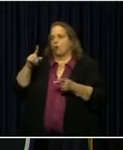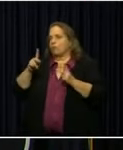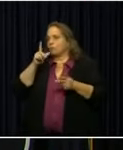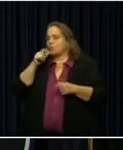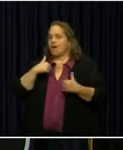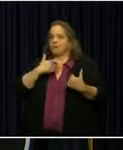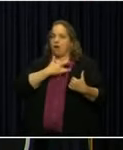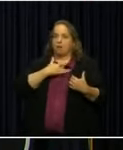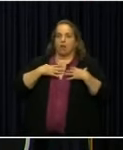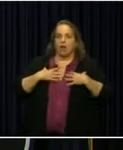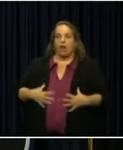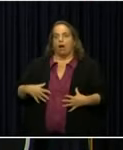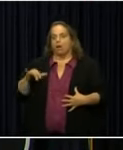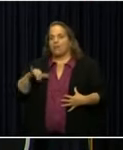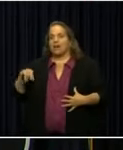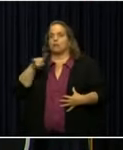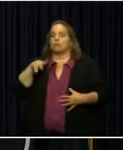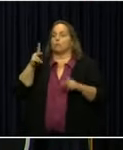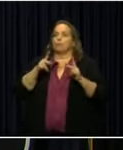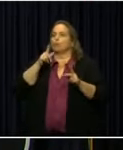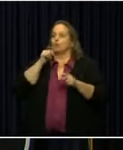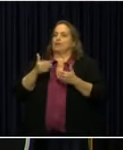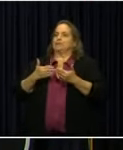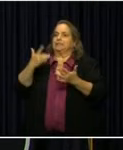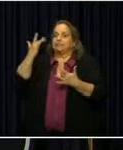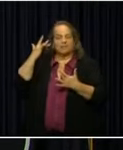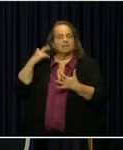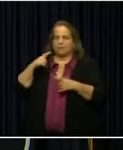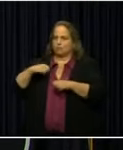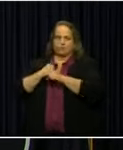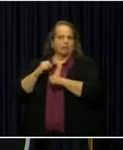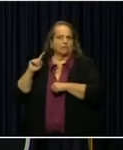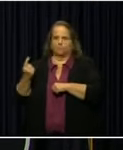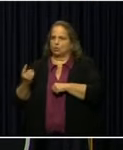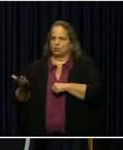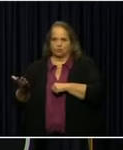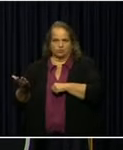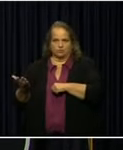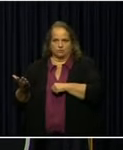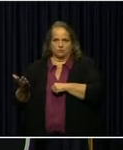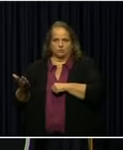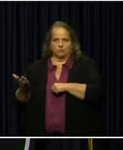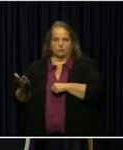PREREQUISITES, THOSE BENCHMARKS, THAT THE WHITE HOUSE TALKS